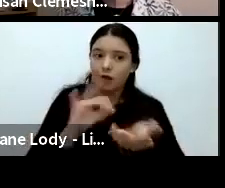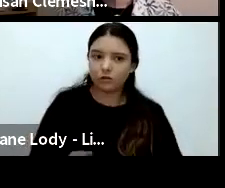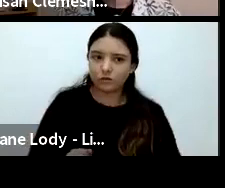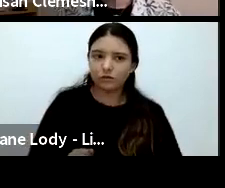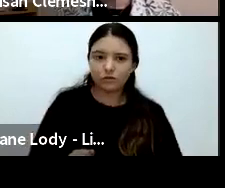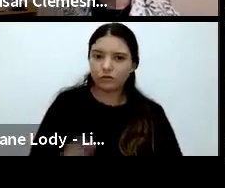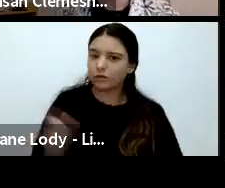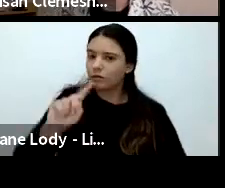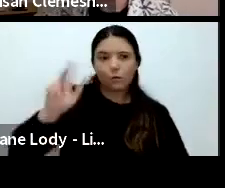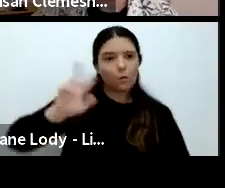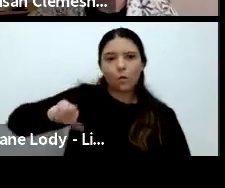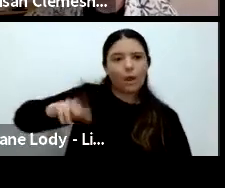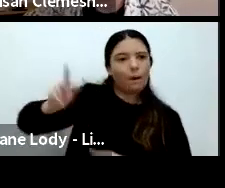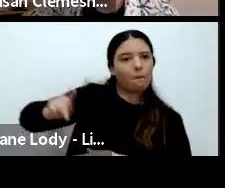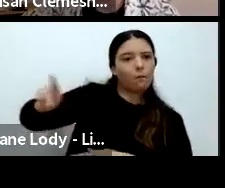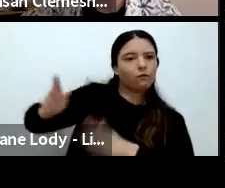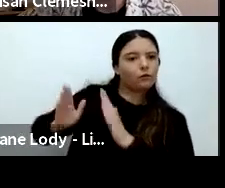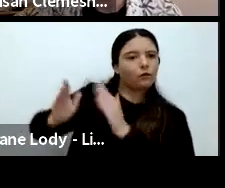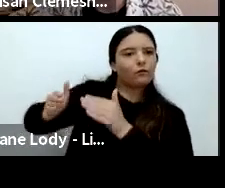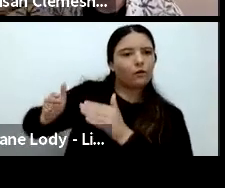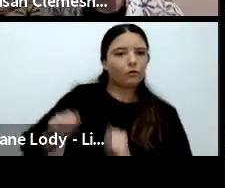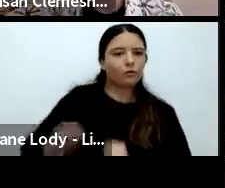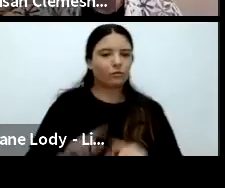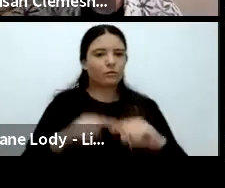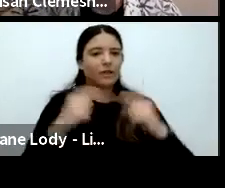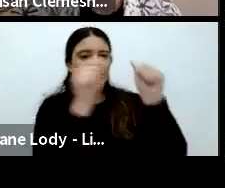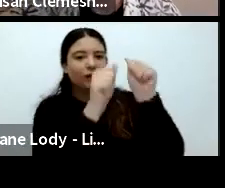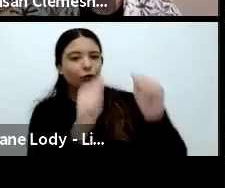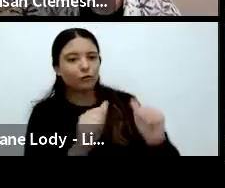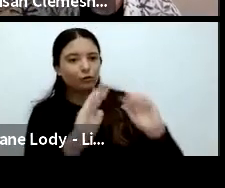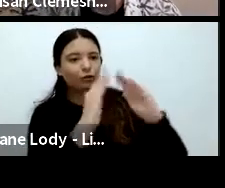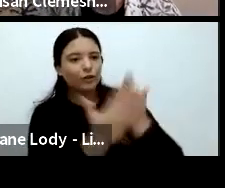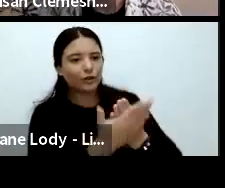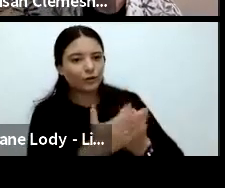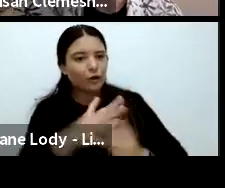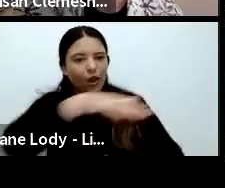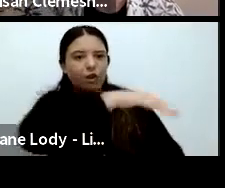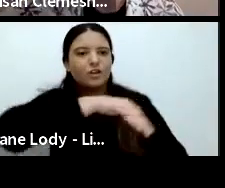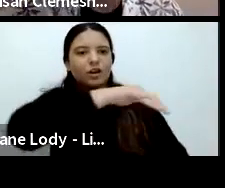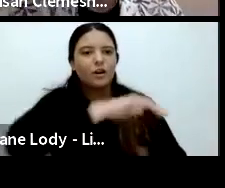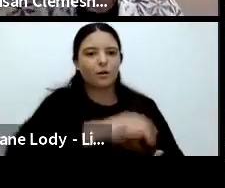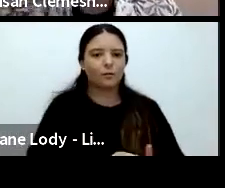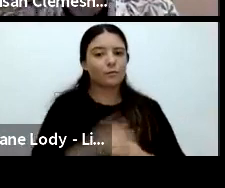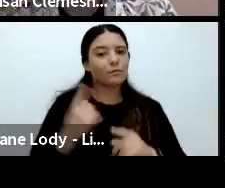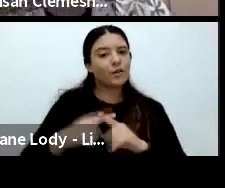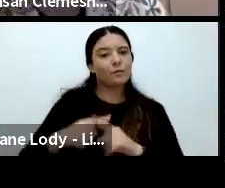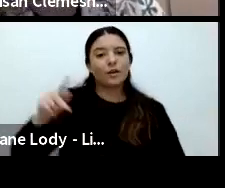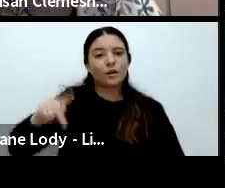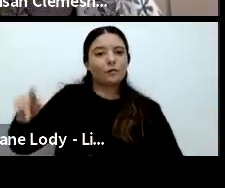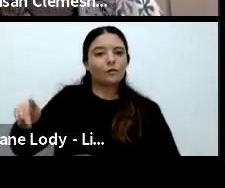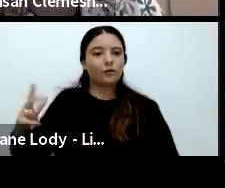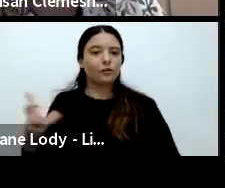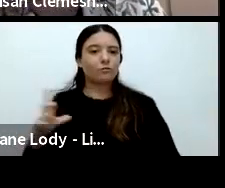And so it doesn't. so much so much Negate, what the individual teacher can do. But it does show.